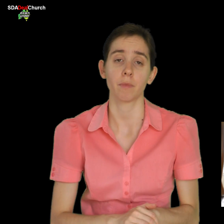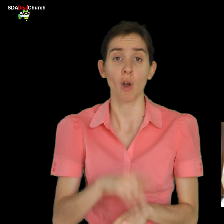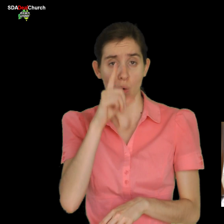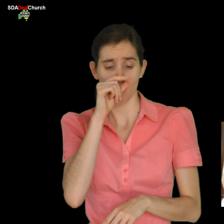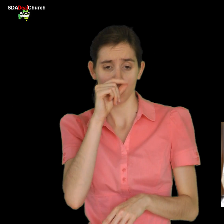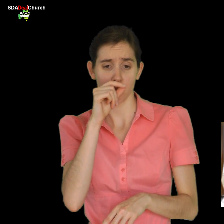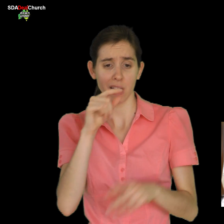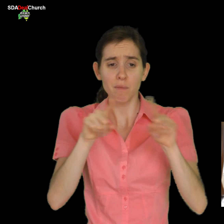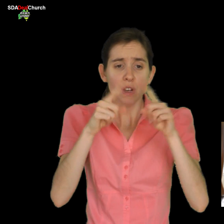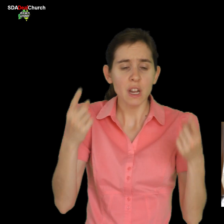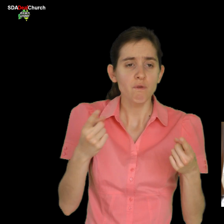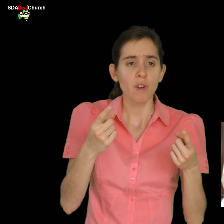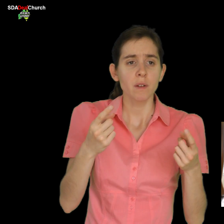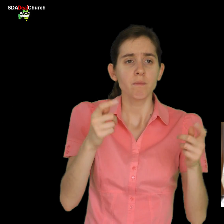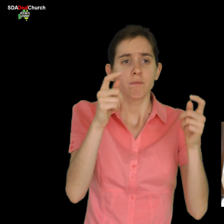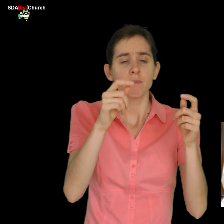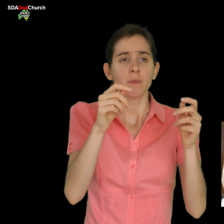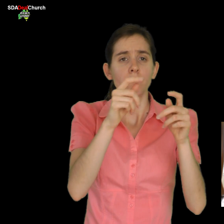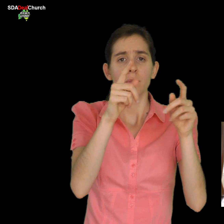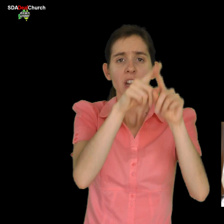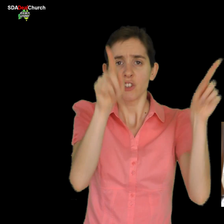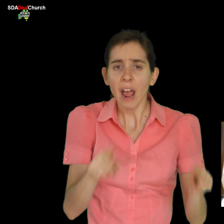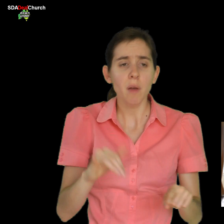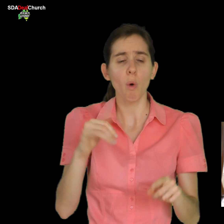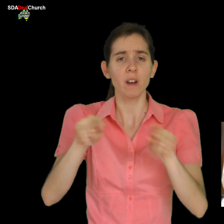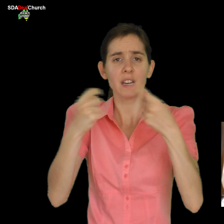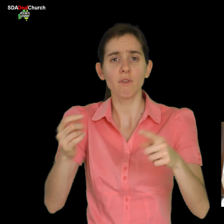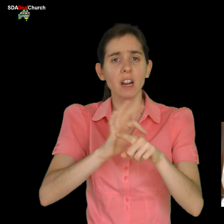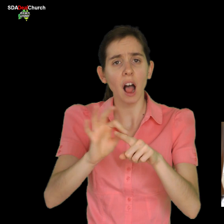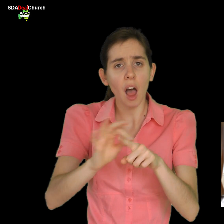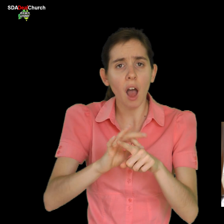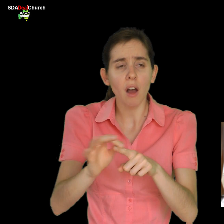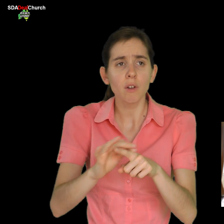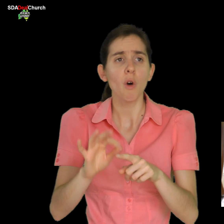slightly different shape or colour. It may possess some relatively minor